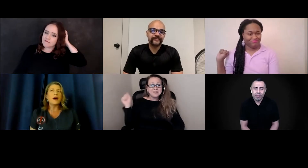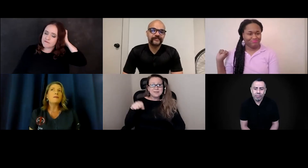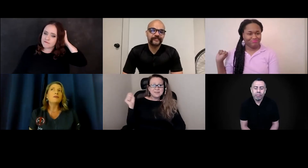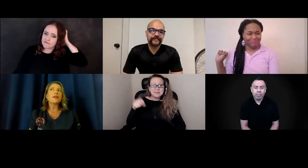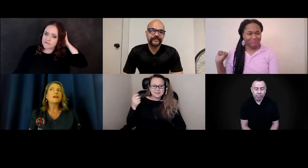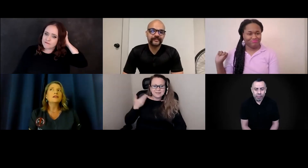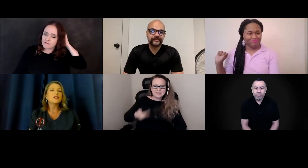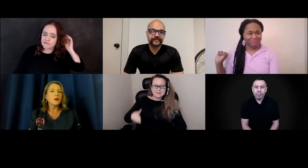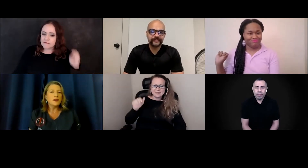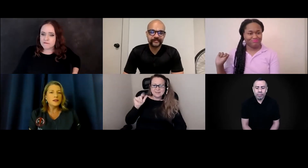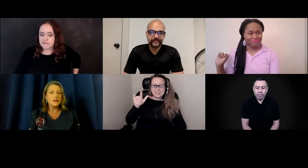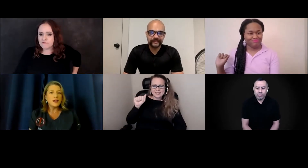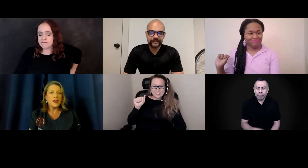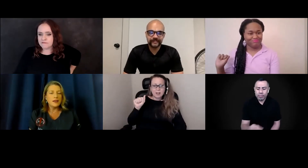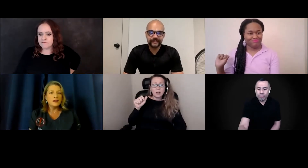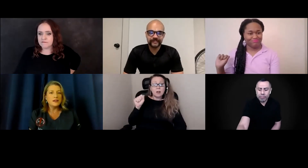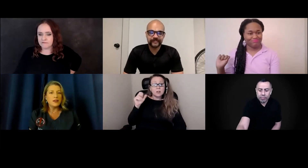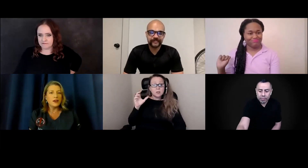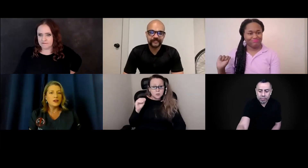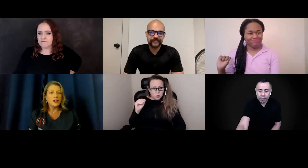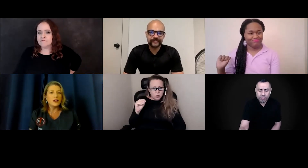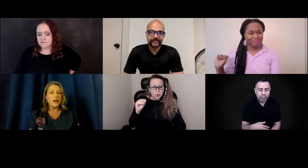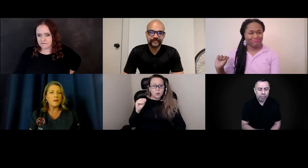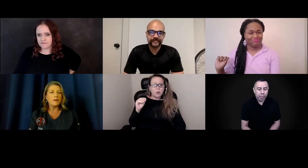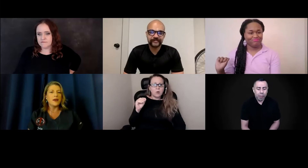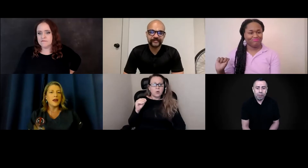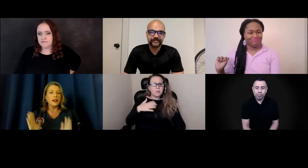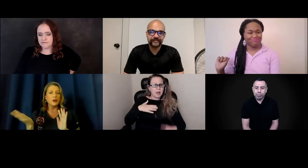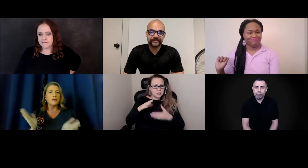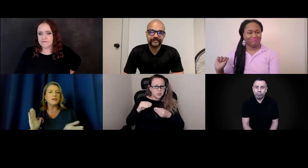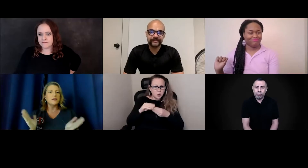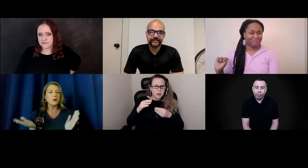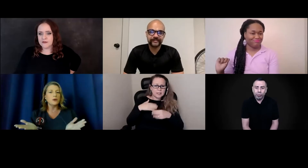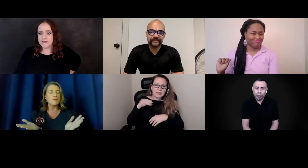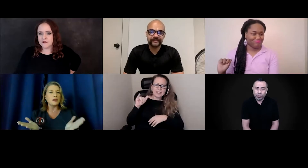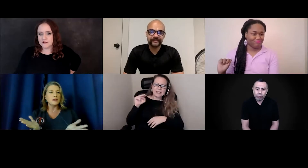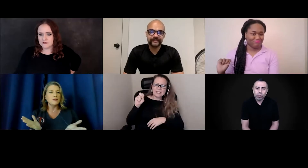So the stories and insight that I'll share today may be a little bit of a different perspective